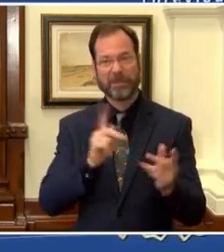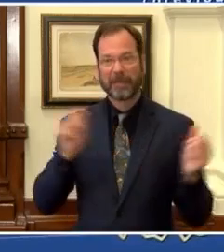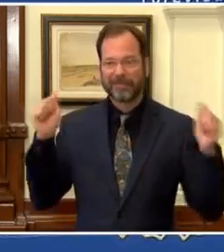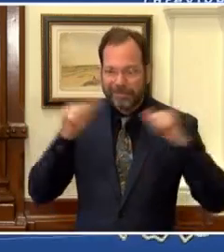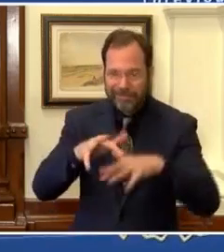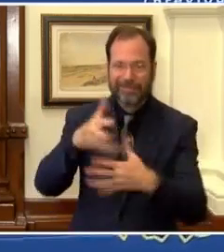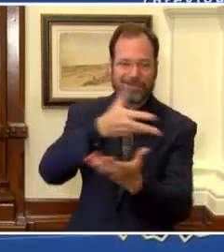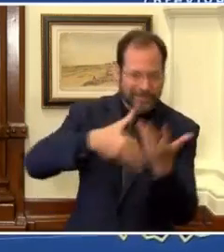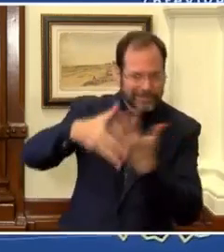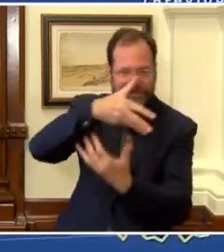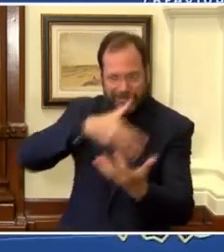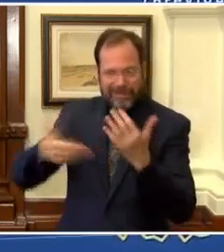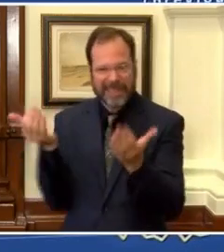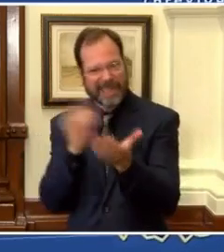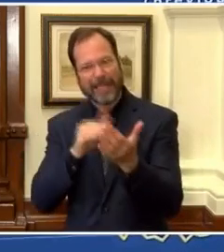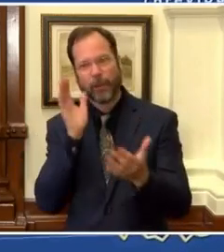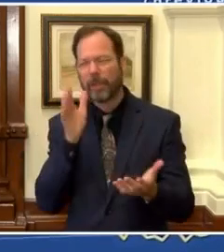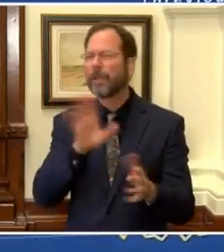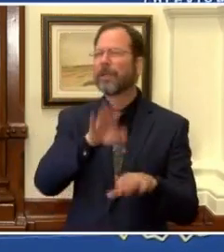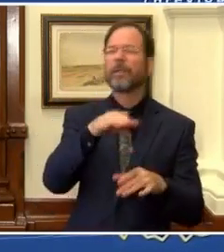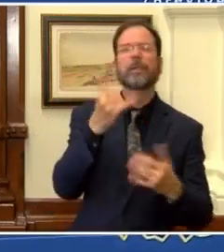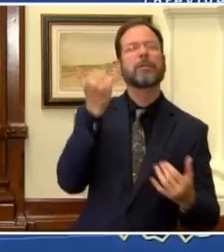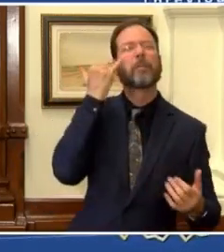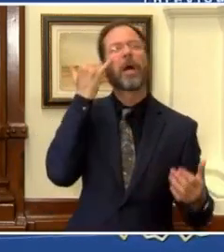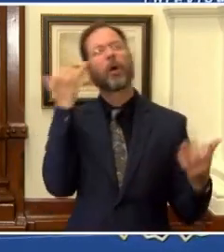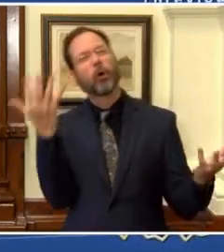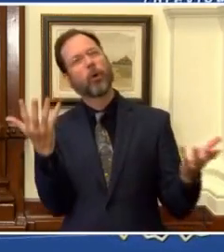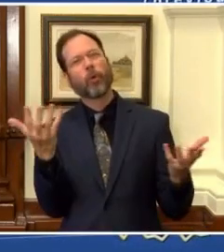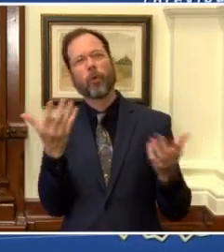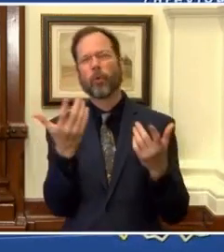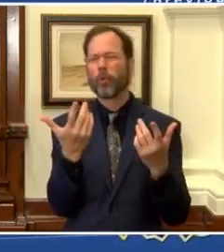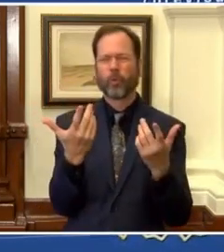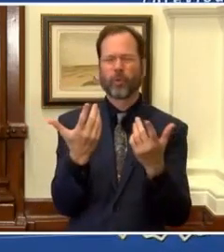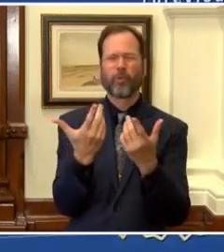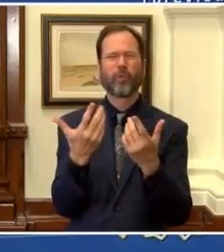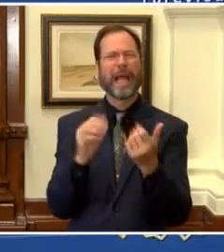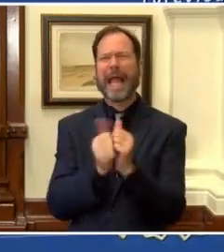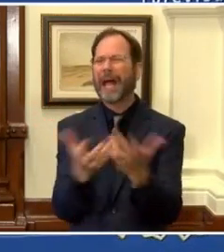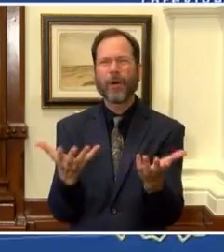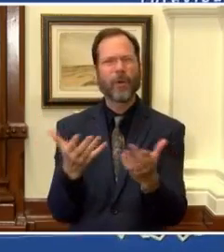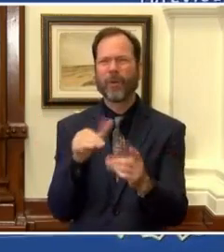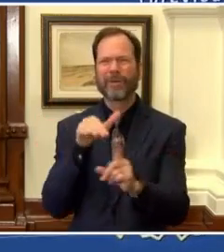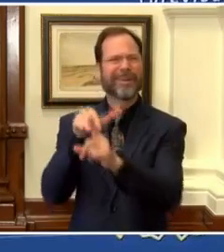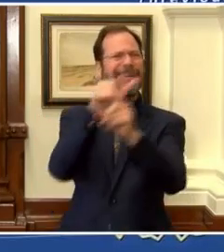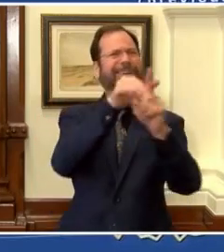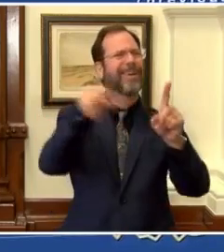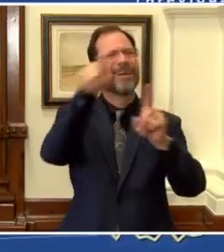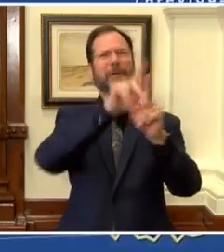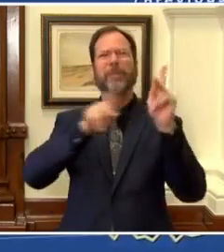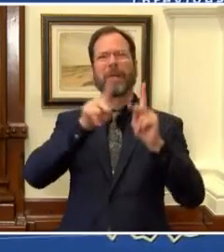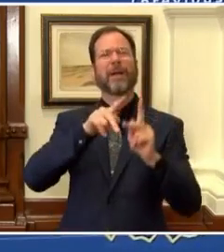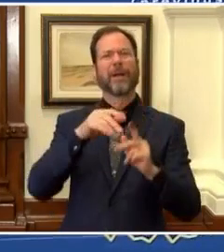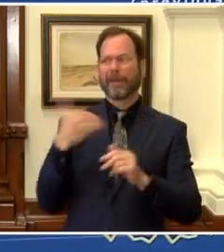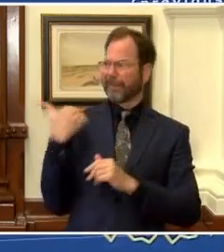IN THE CHARTS BEHIND YOU BEGAN MEMORIAL DAY WEEKEND. THERE'S ANOTHER HOLIDAY COMING UP WHERE PEOPLE GATHER AND DO THOSE SORTS OF THINGS.